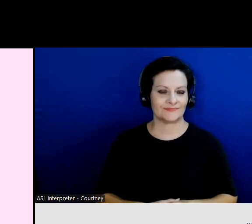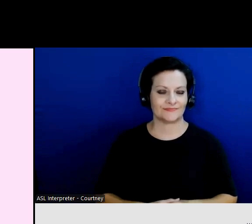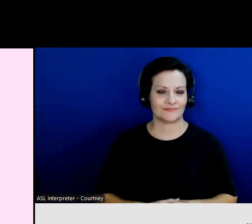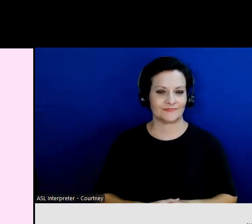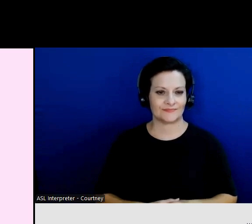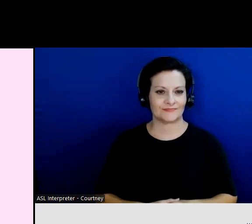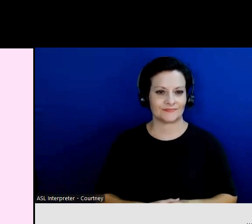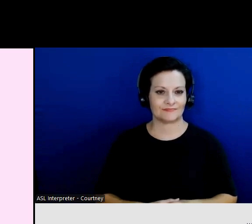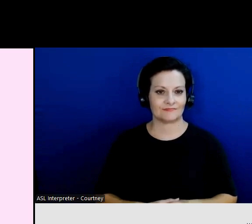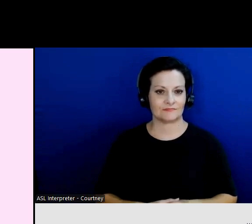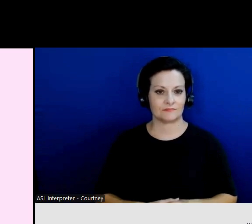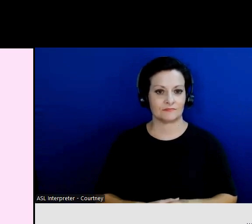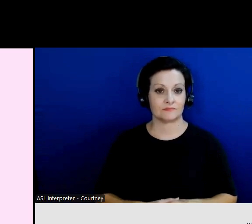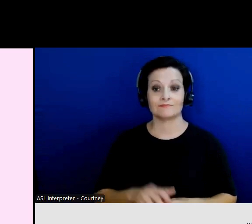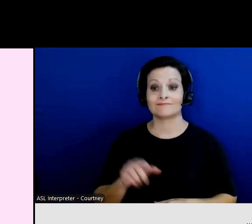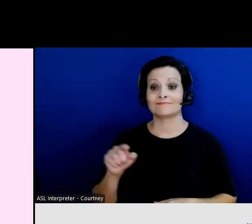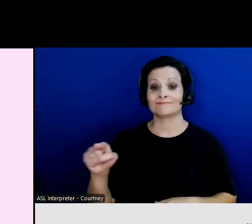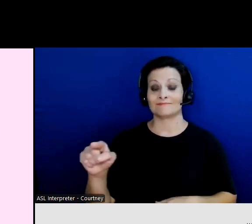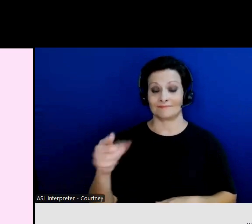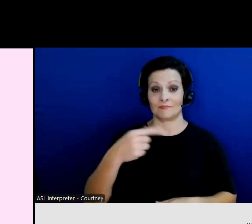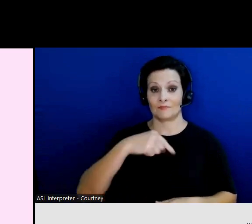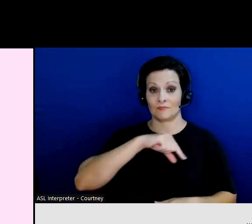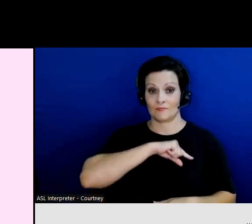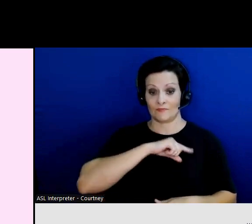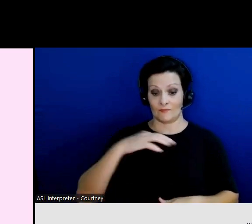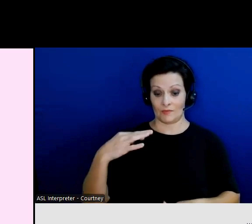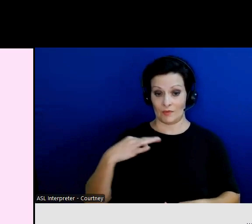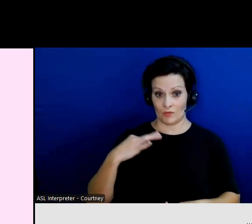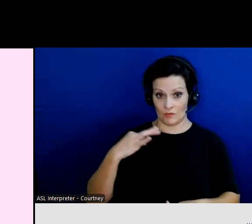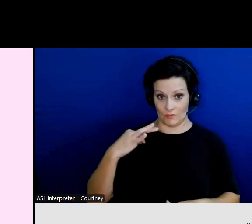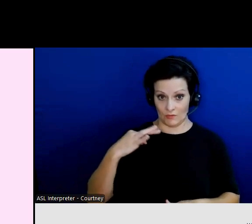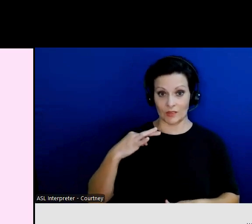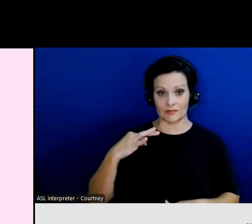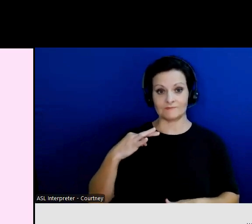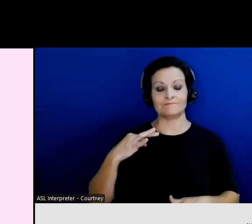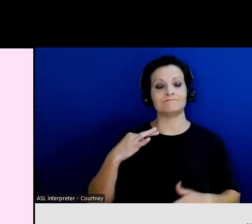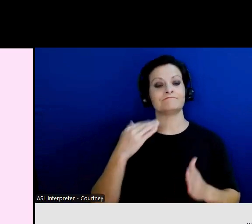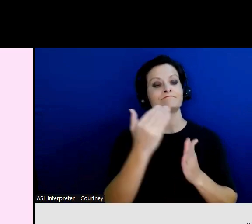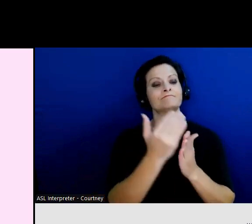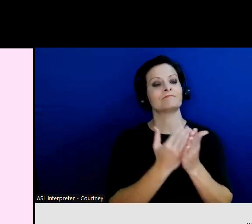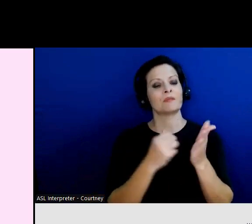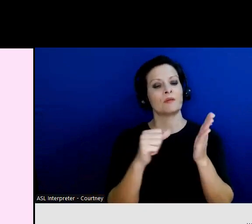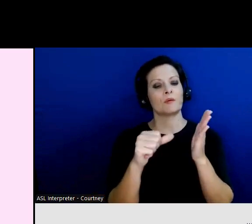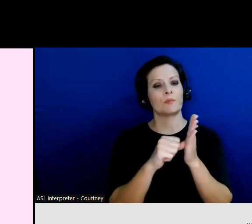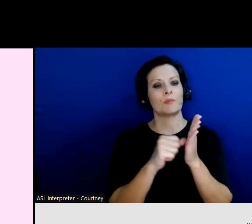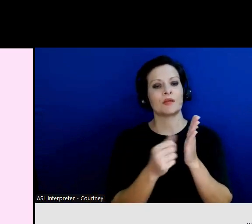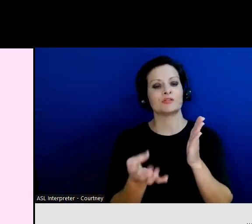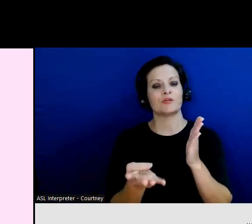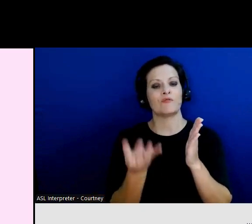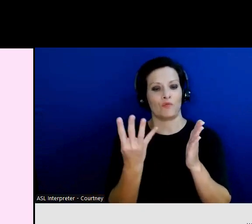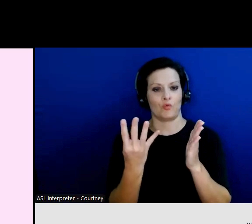Entities that are eligible to apply for this program are listed on page four of the NOFO.